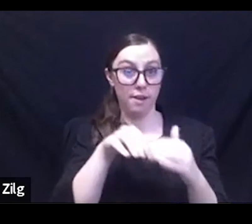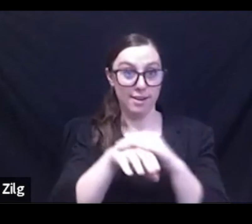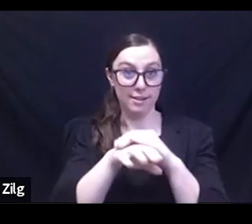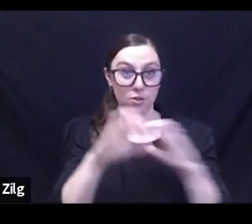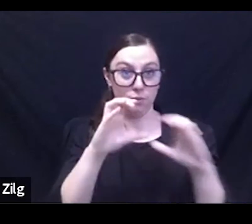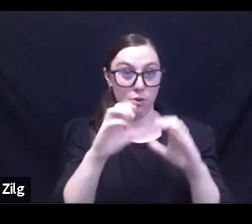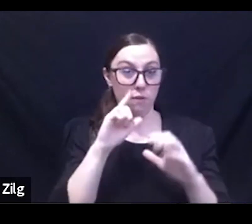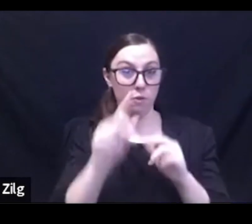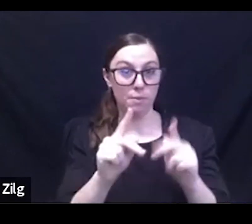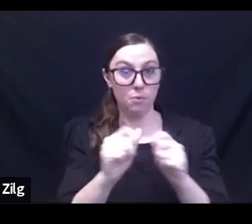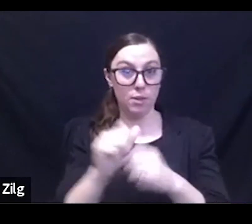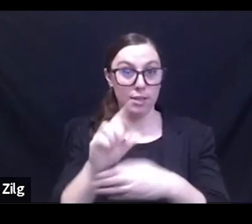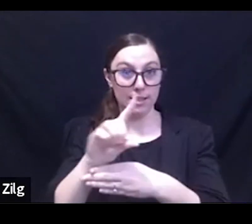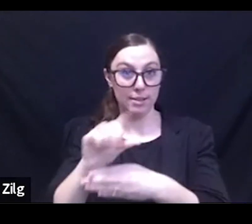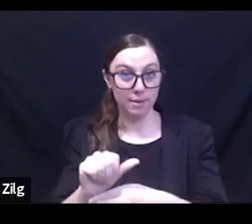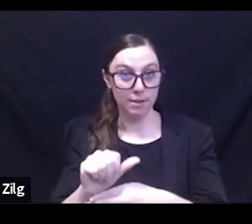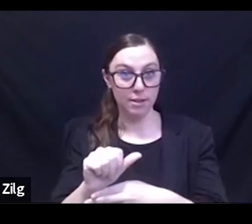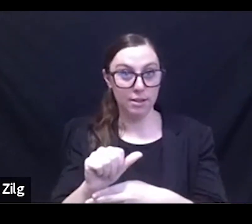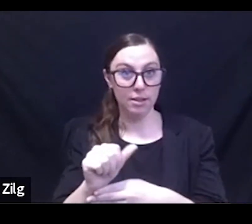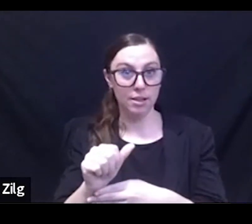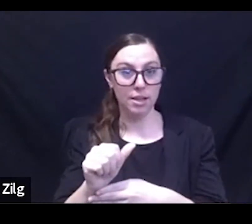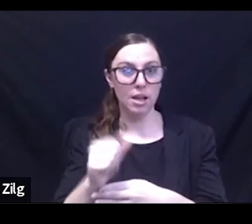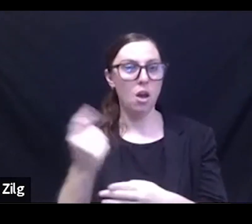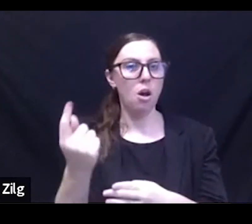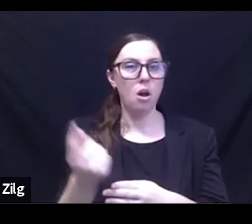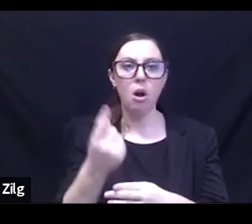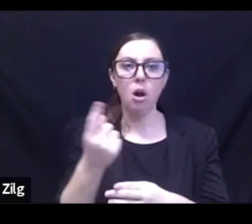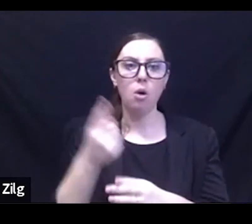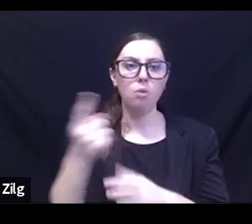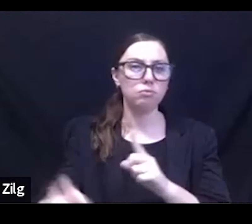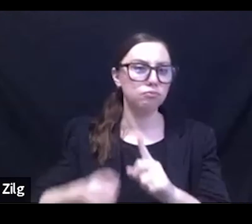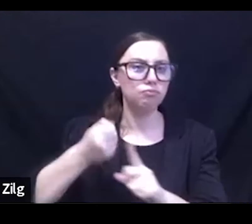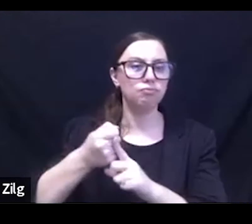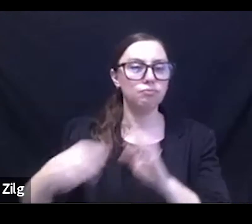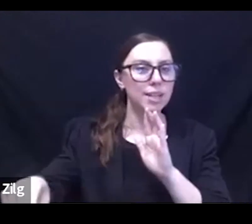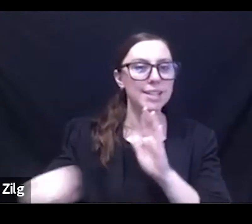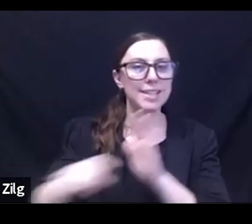with disabilities comes at the detriment of their individual liberties, regardless of what system